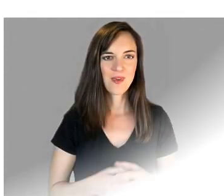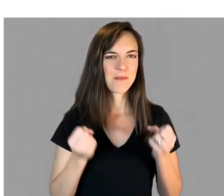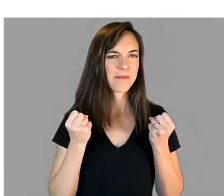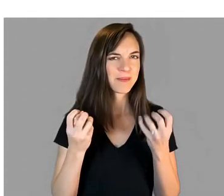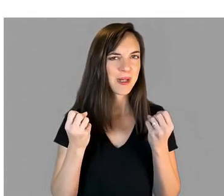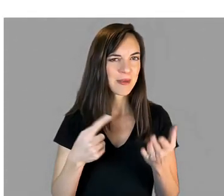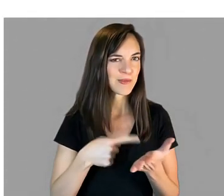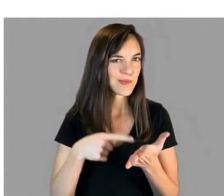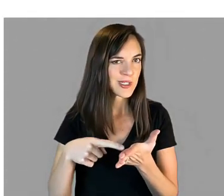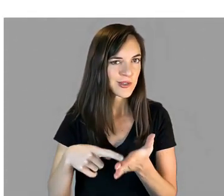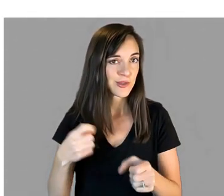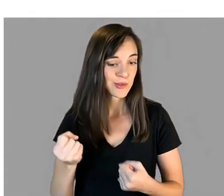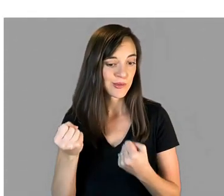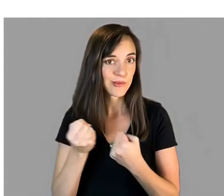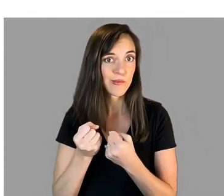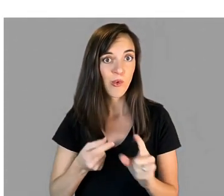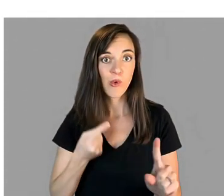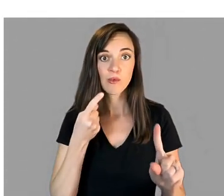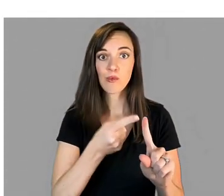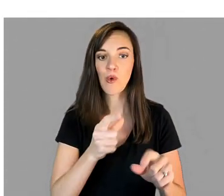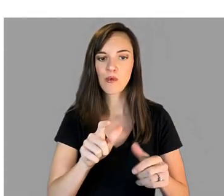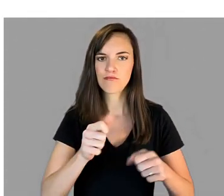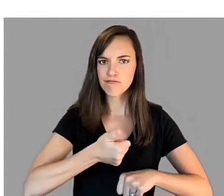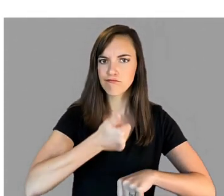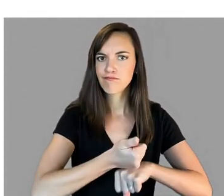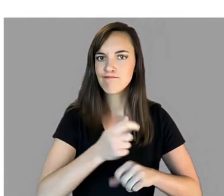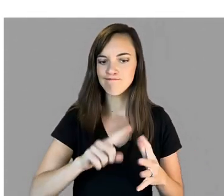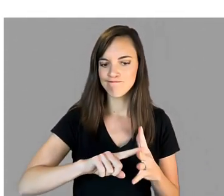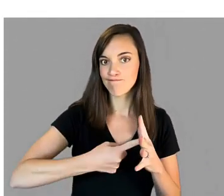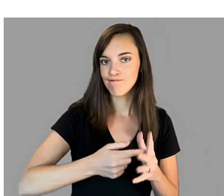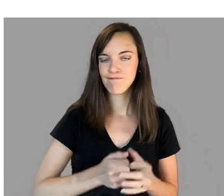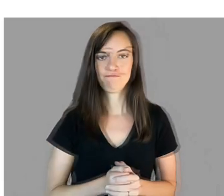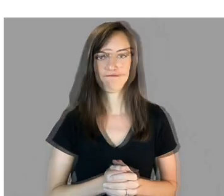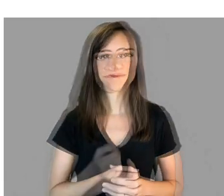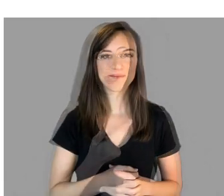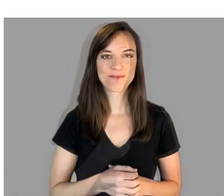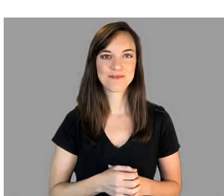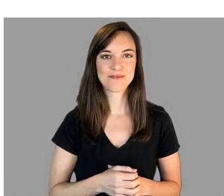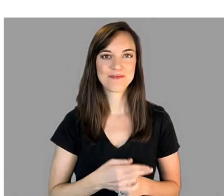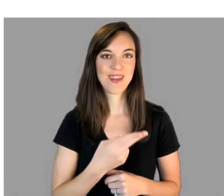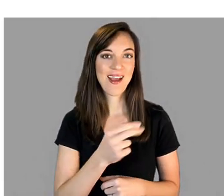There are several research findings that emphasize the importance of goal setting and implementing.